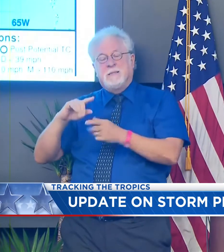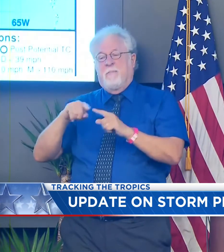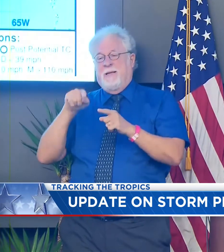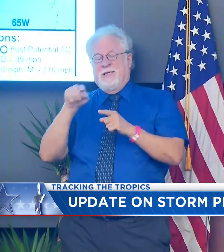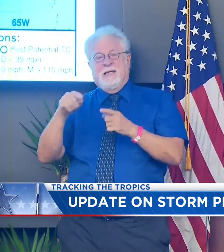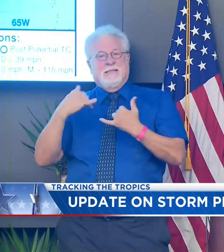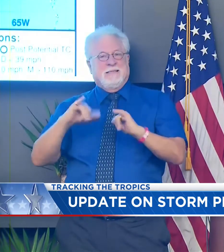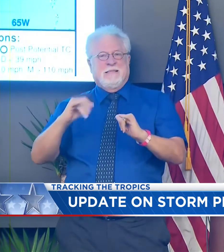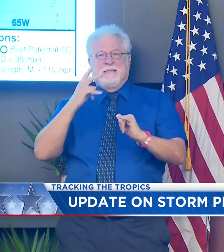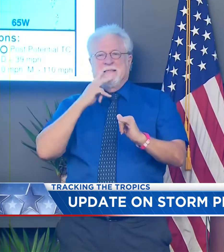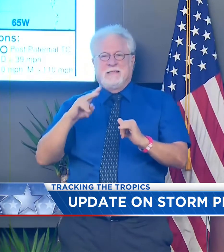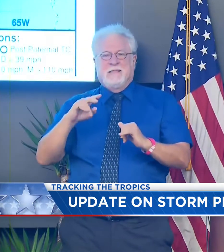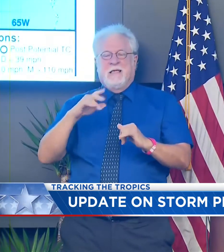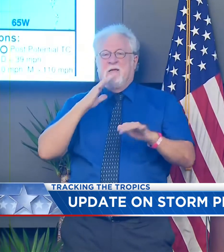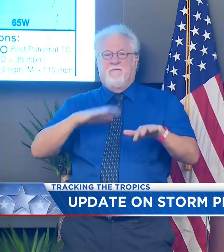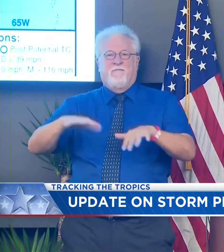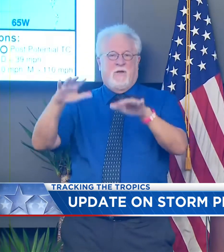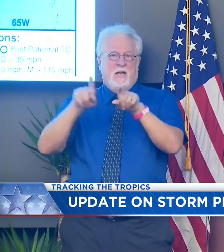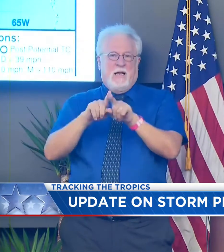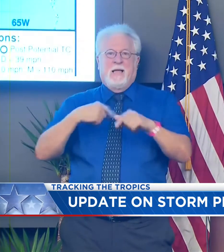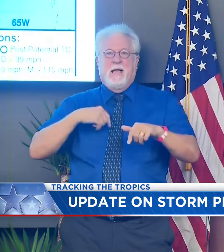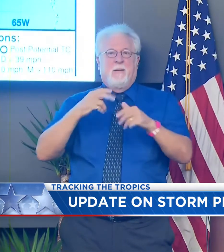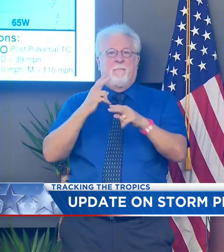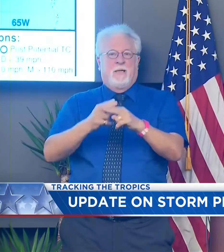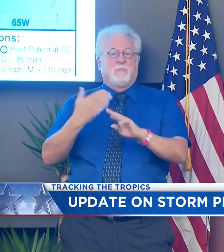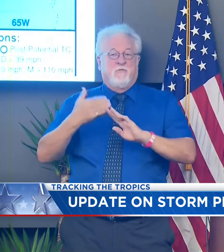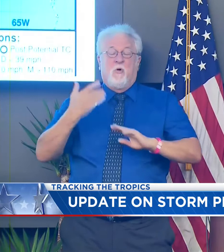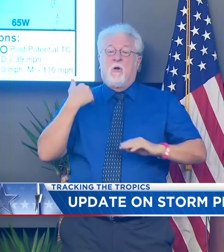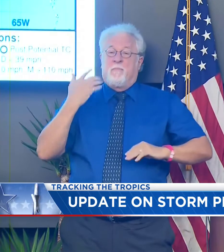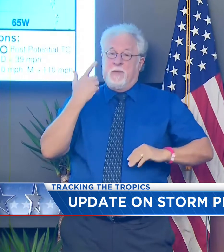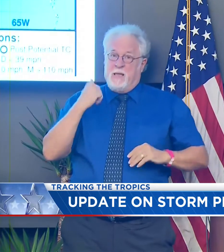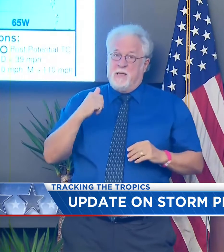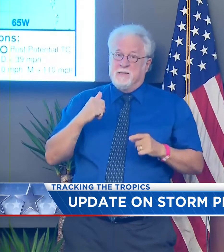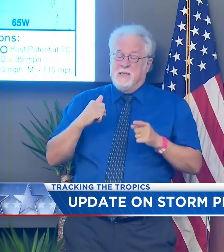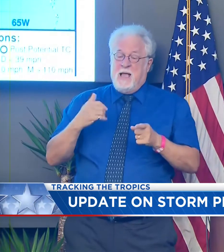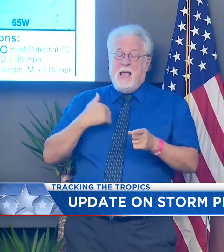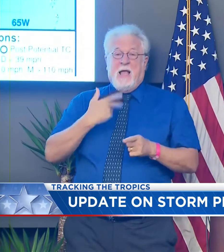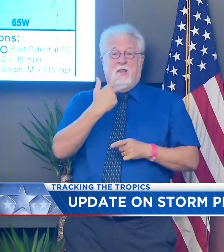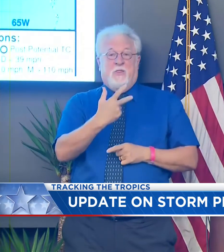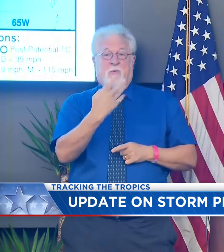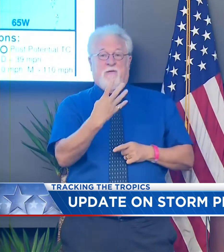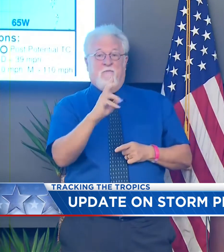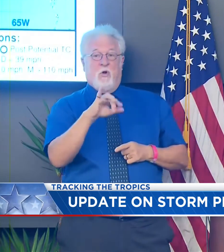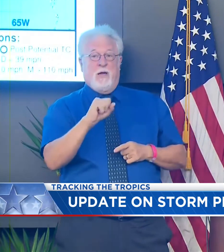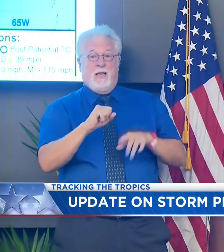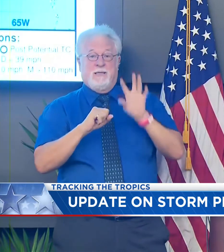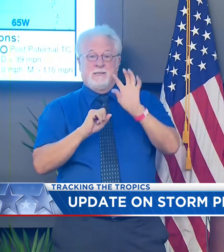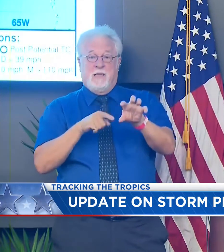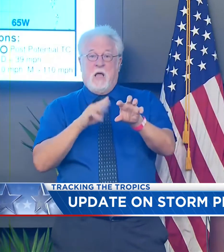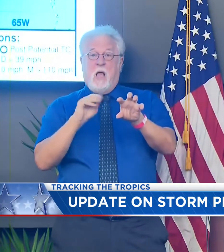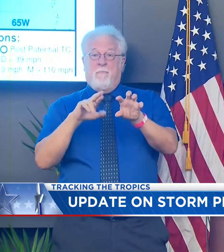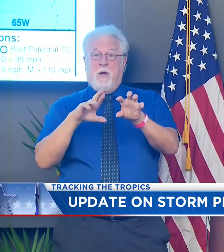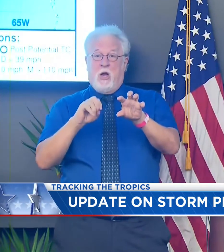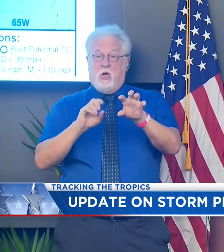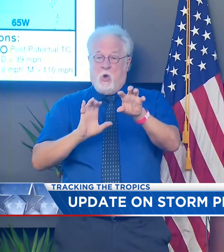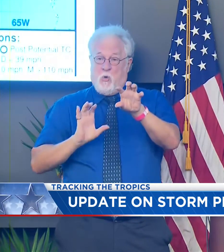TO THE EAST OF THE MOUTH OF THE MISSISSIPPI, THERE WILL STILL BE STORM SURGE THERE. IT WILL BE LESSER. BUT THOSE INTERESTS THERE WILL